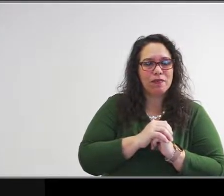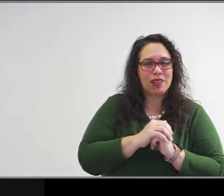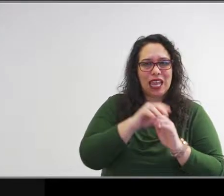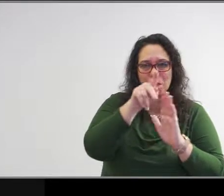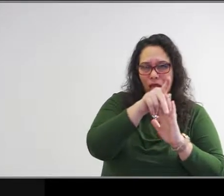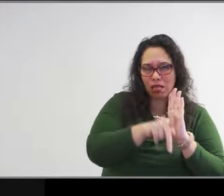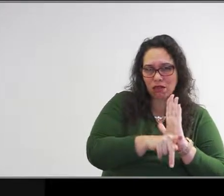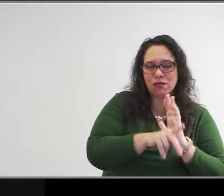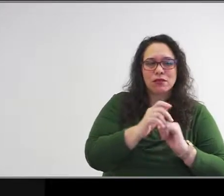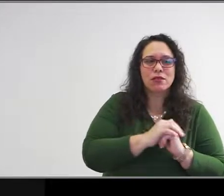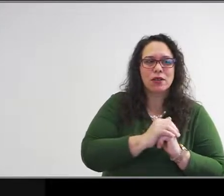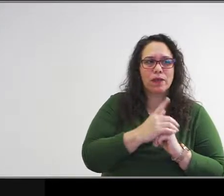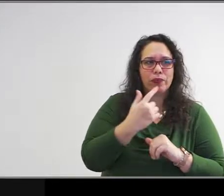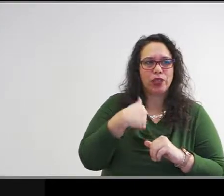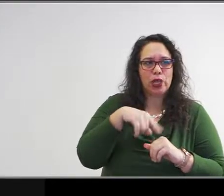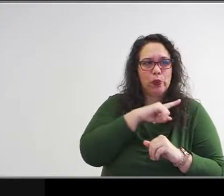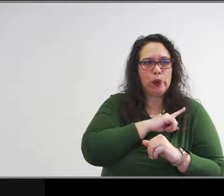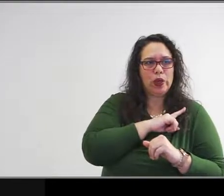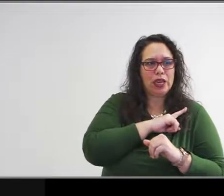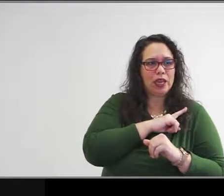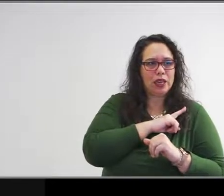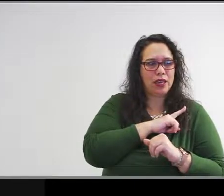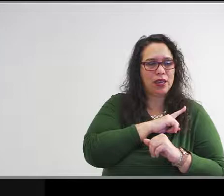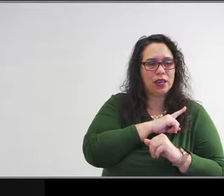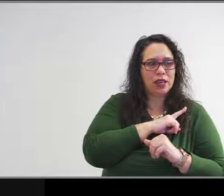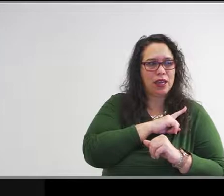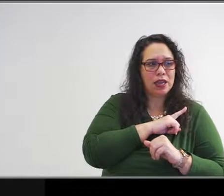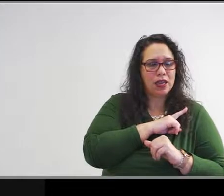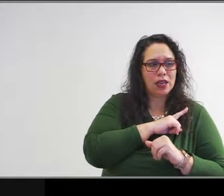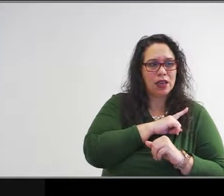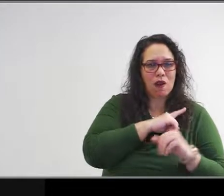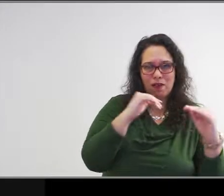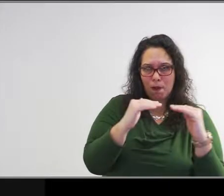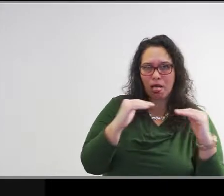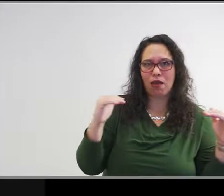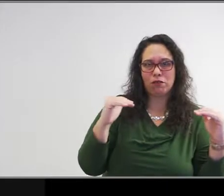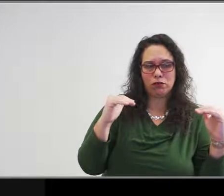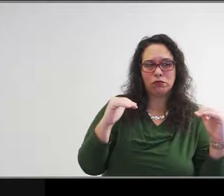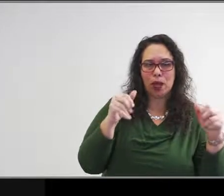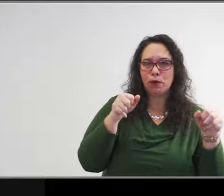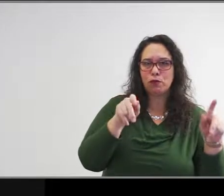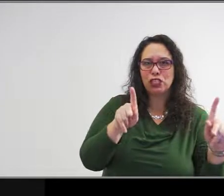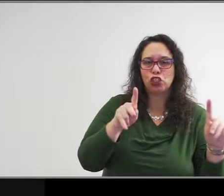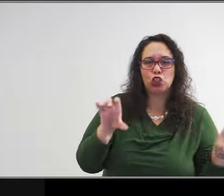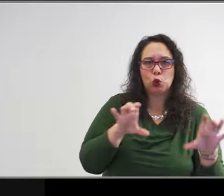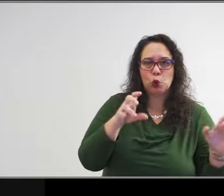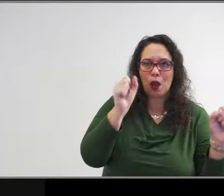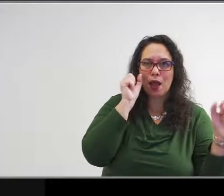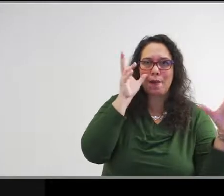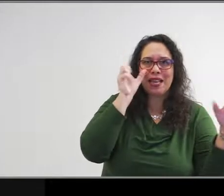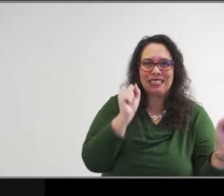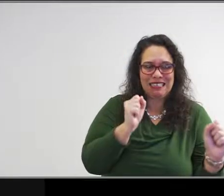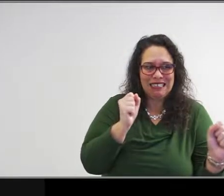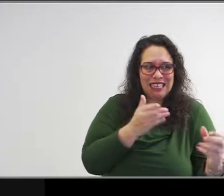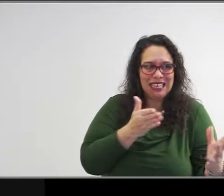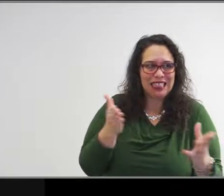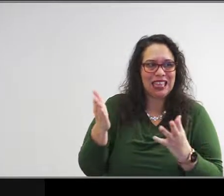that we have mission and platforms to do amazing things to lead beyond the library.